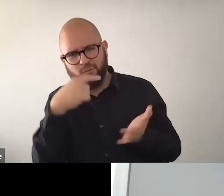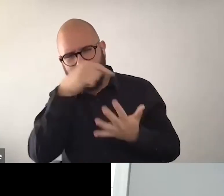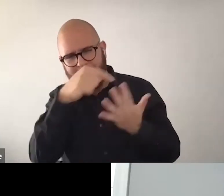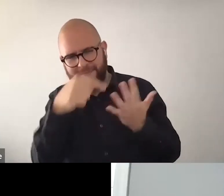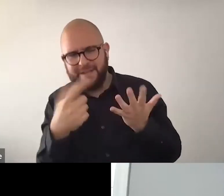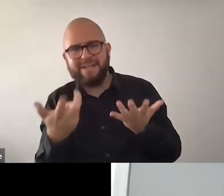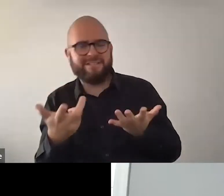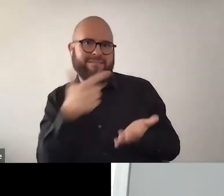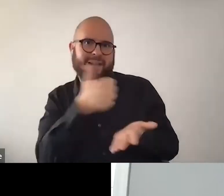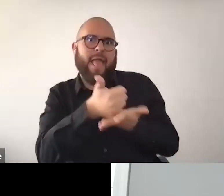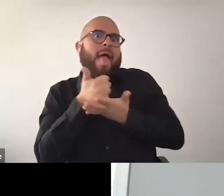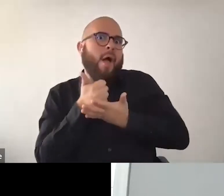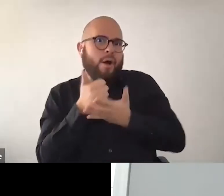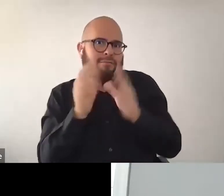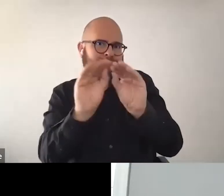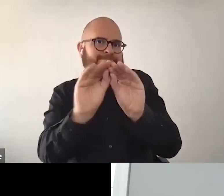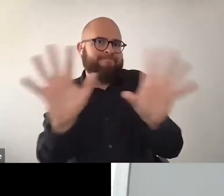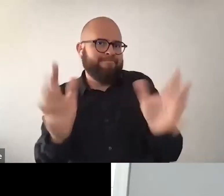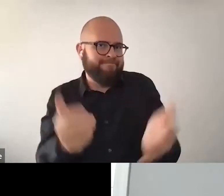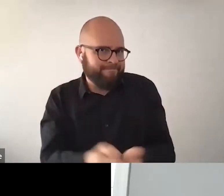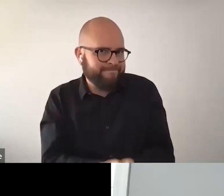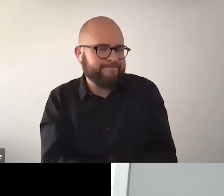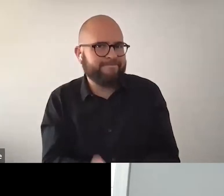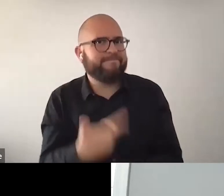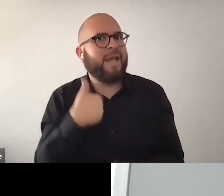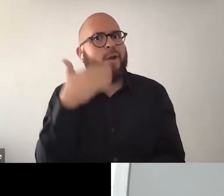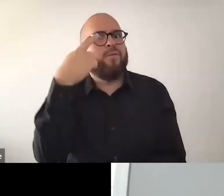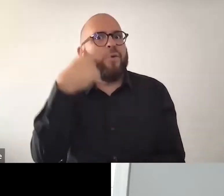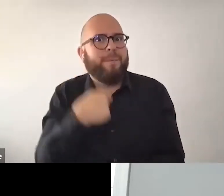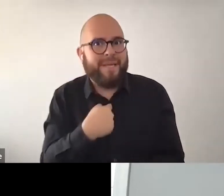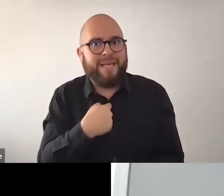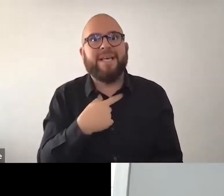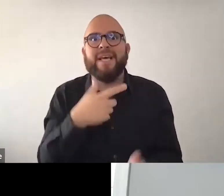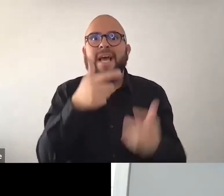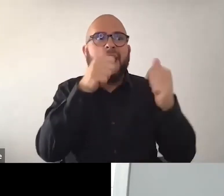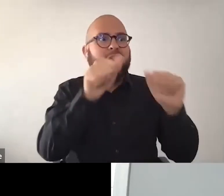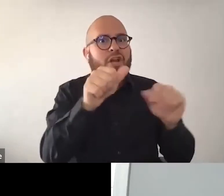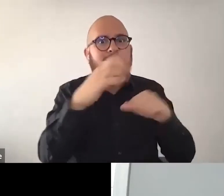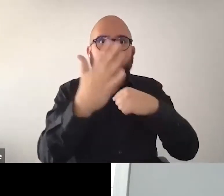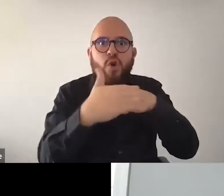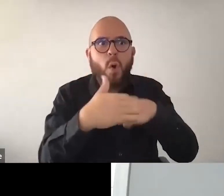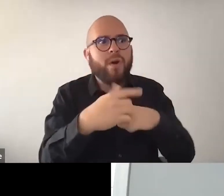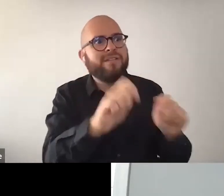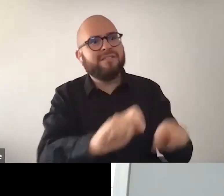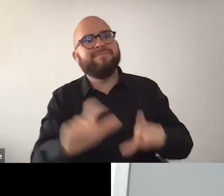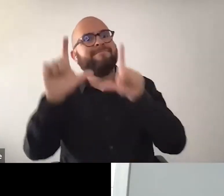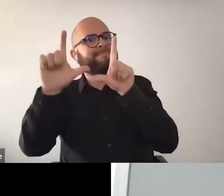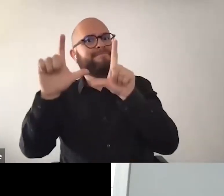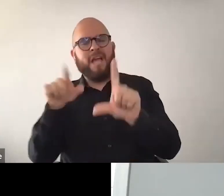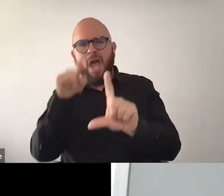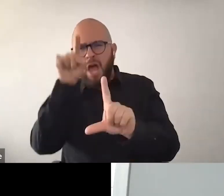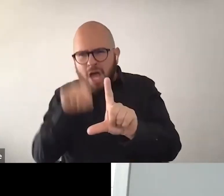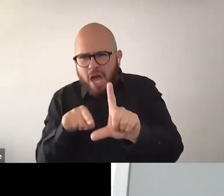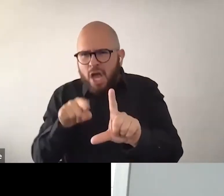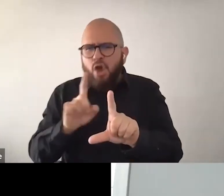for me that's often the first thing. Audition notice comes in, okay, where's this being used? What, type of money are we talking about here?